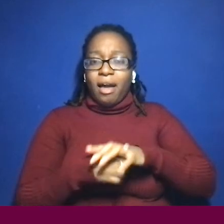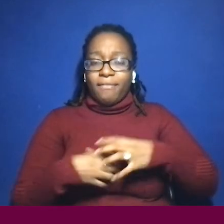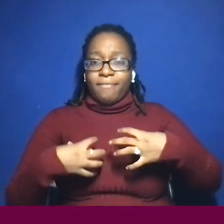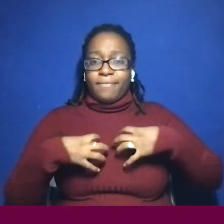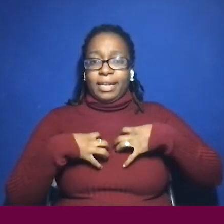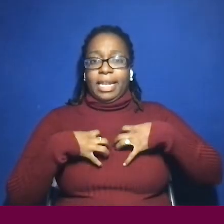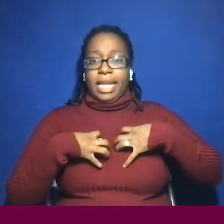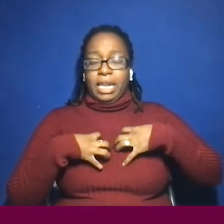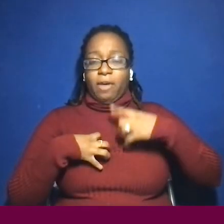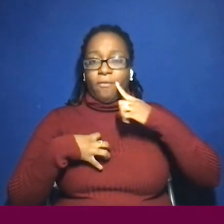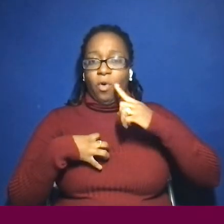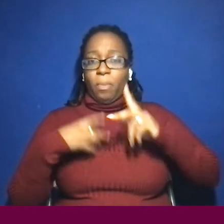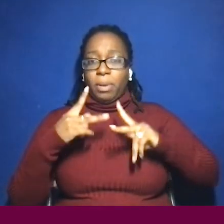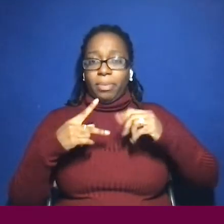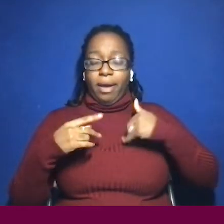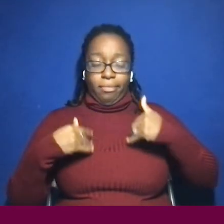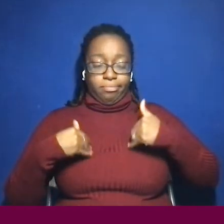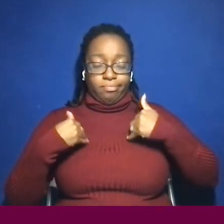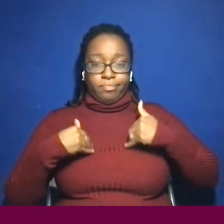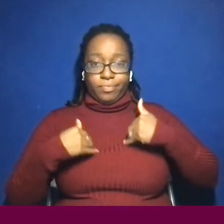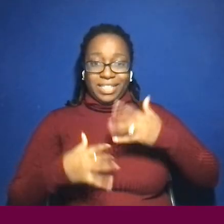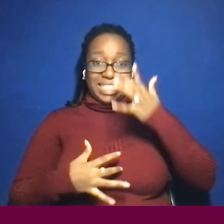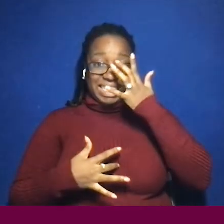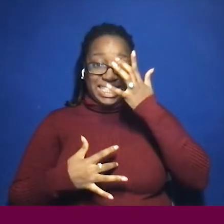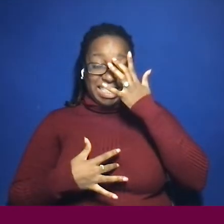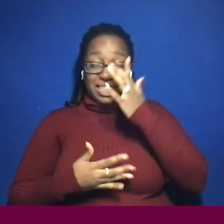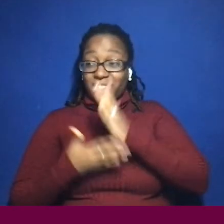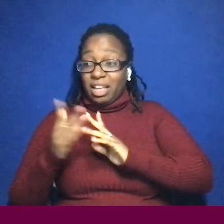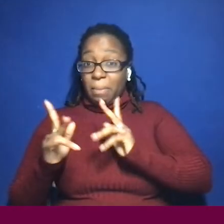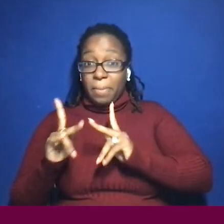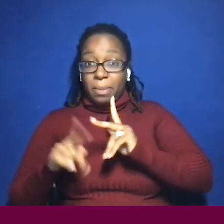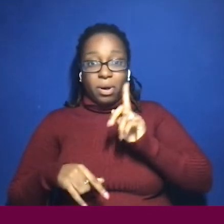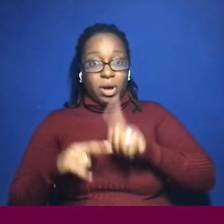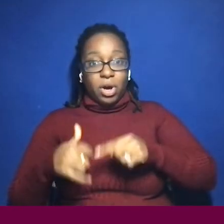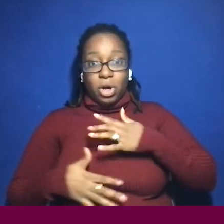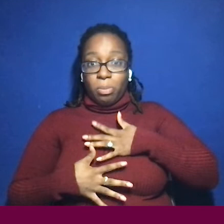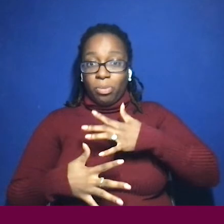disease where a lot of people will have a period of not being able to breathe on their own and